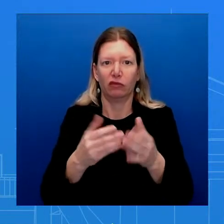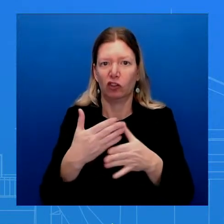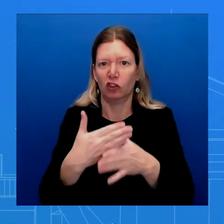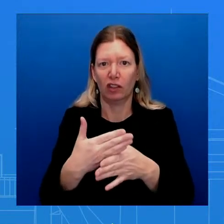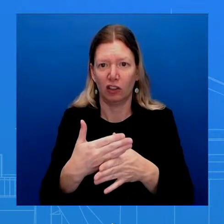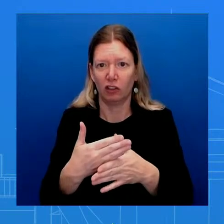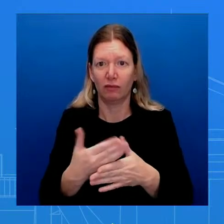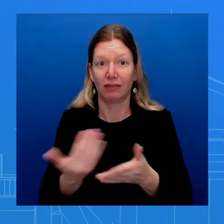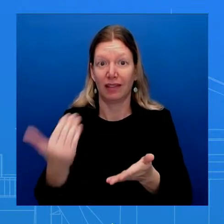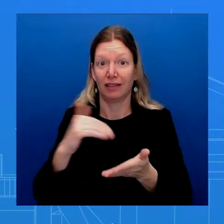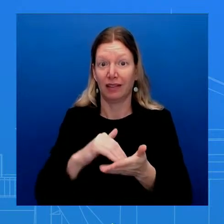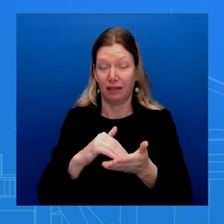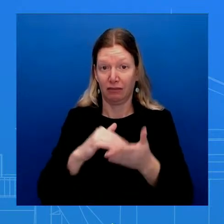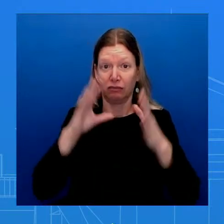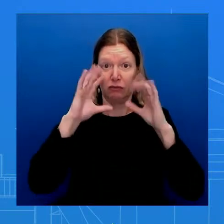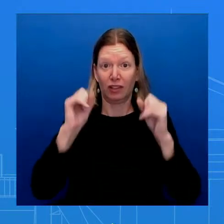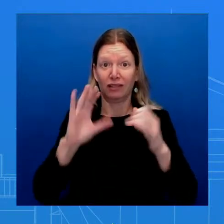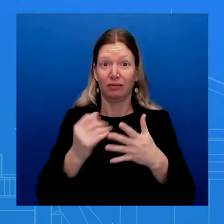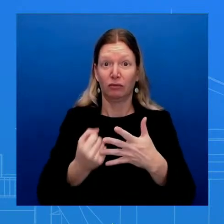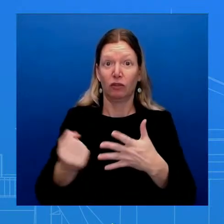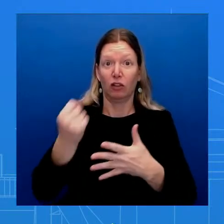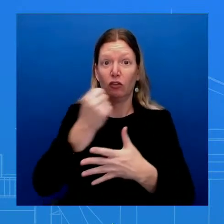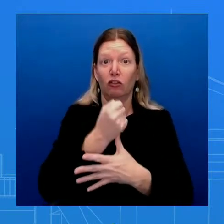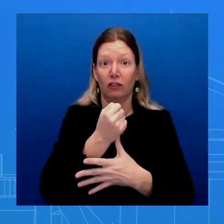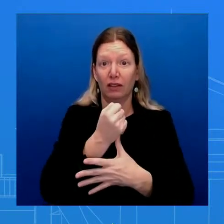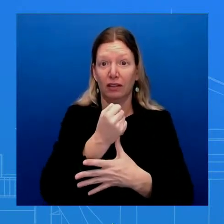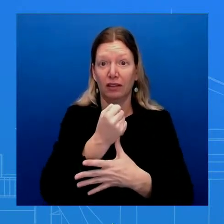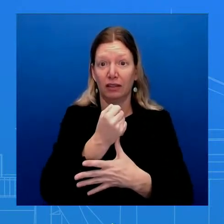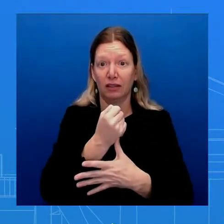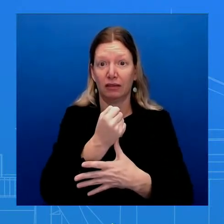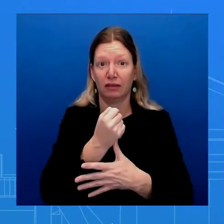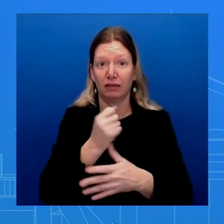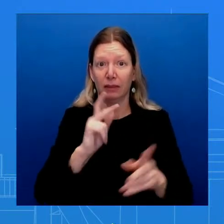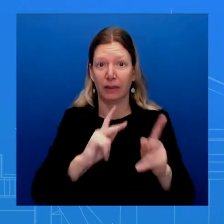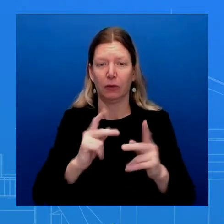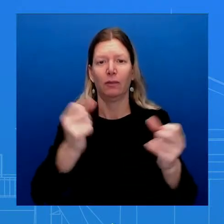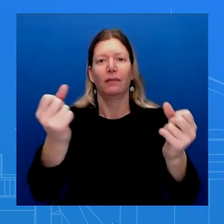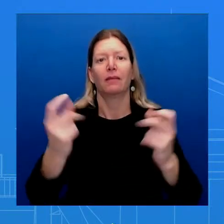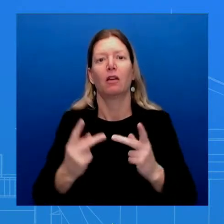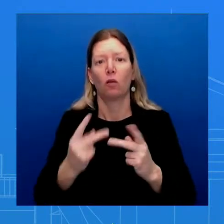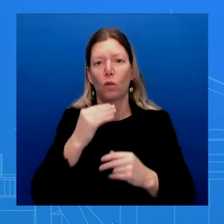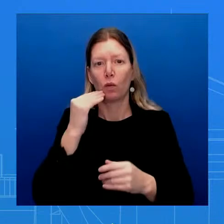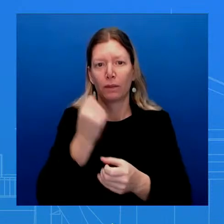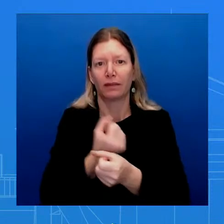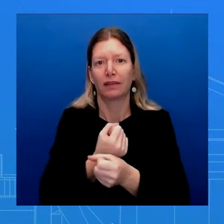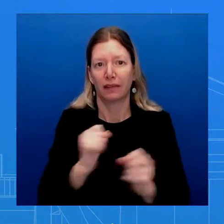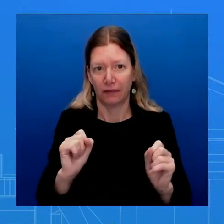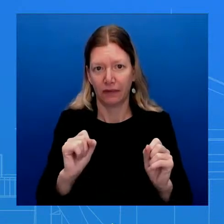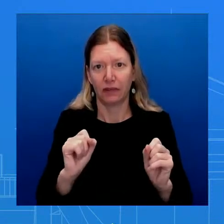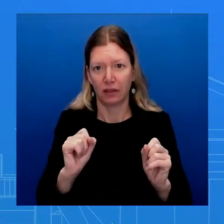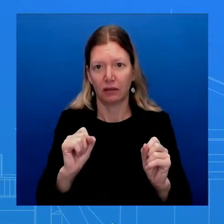to get home the hostages, especially the -- obviously, the American hostages, which is why these pauses have been so important